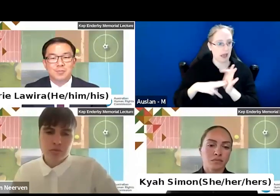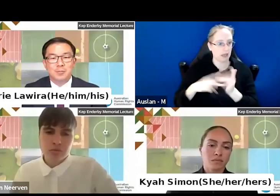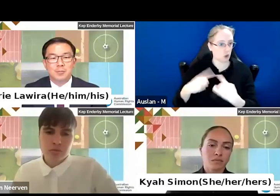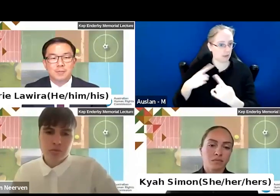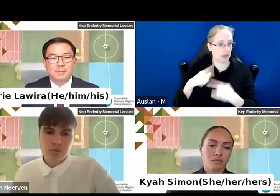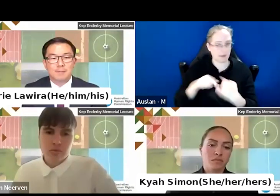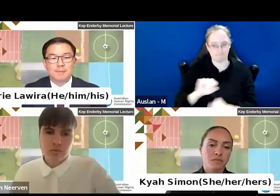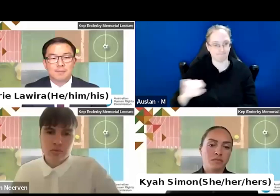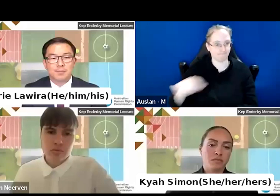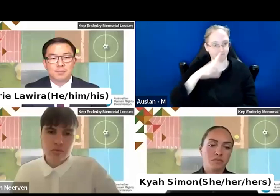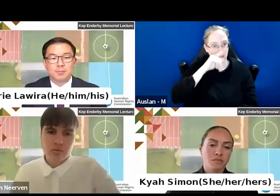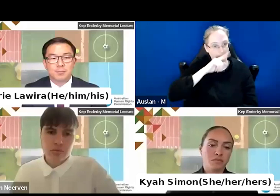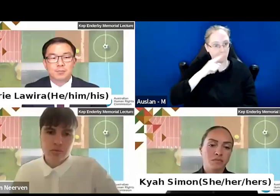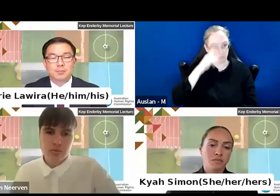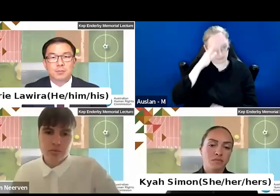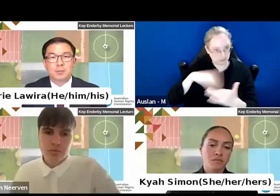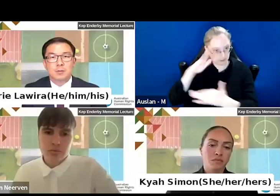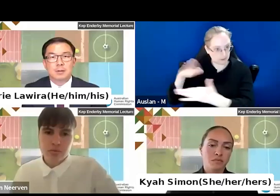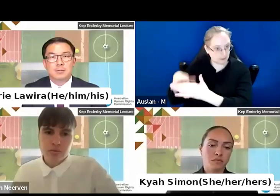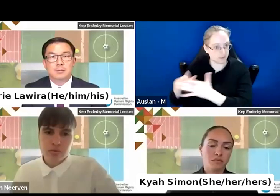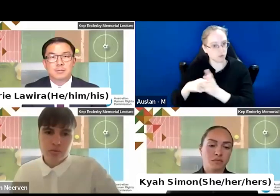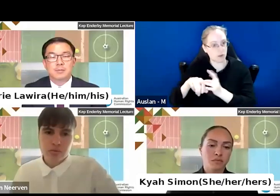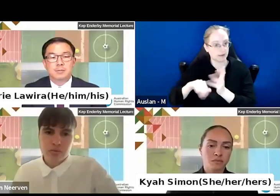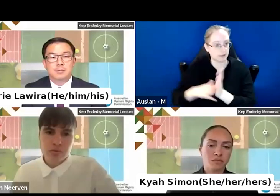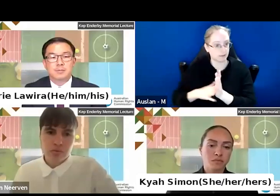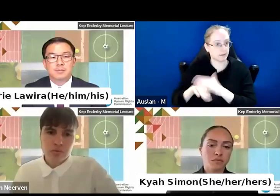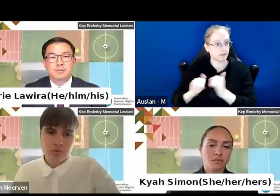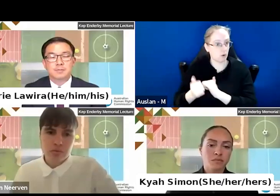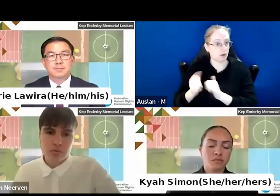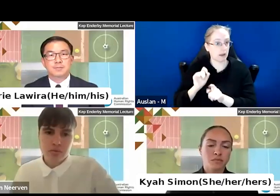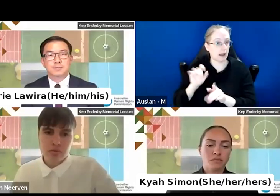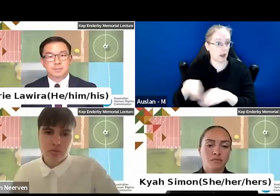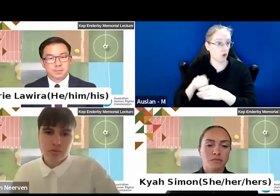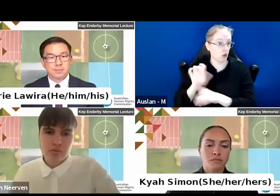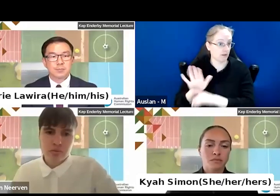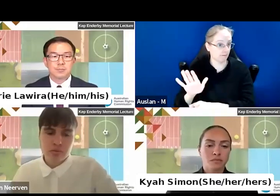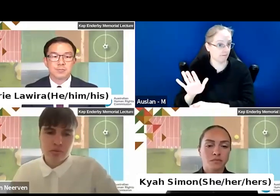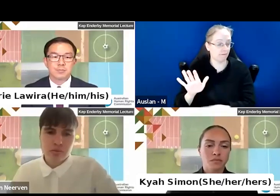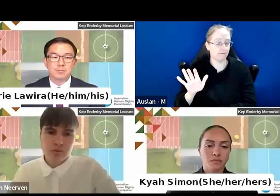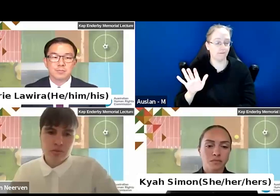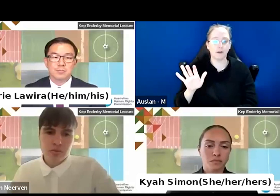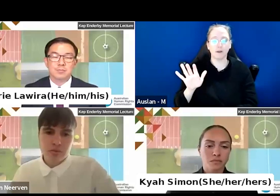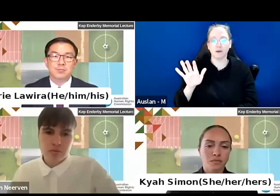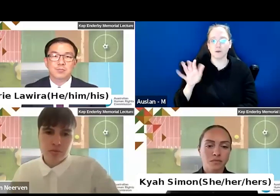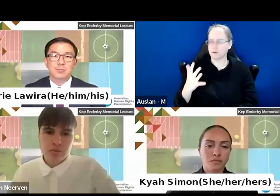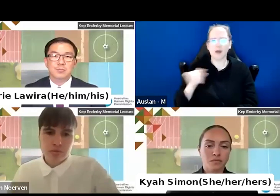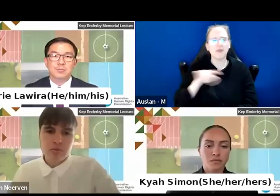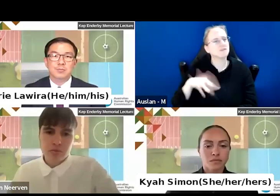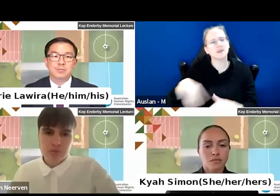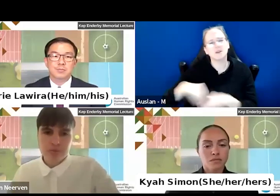people experiencing racism in sport, including themselves, that's not an inclusive environment. That doesn't make you feel good.